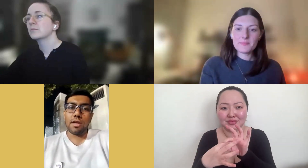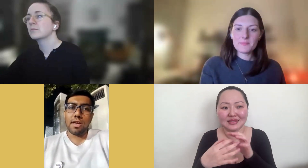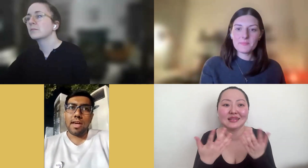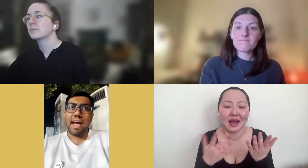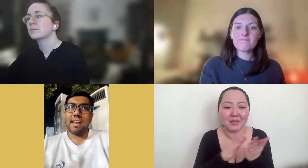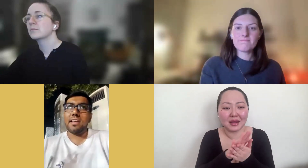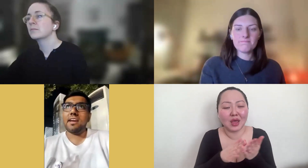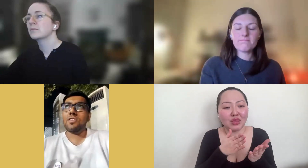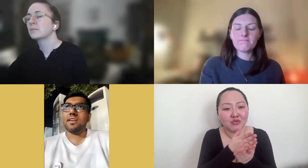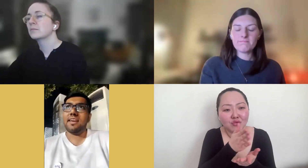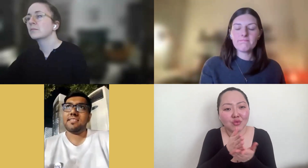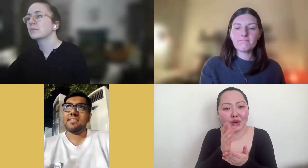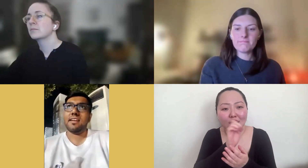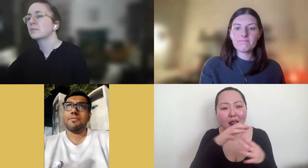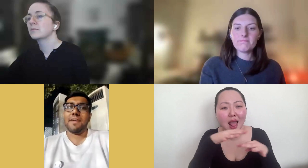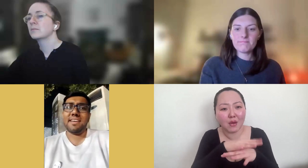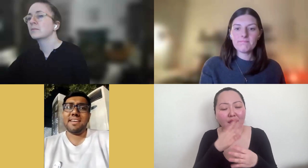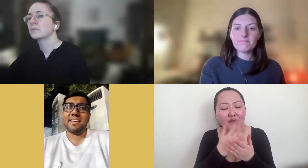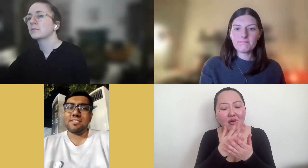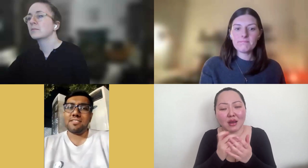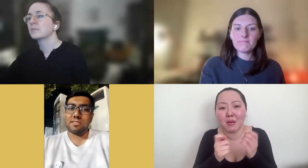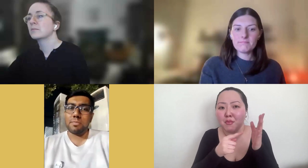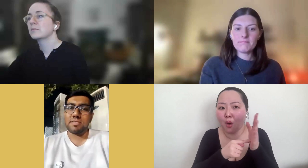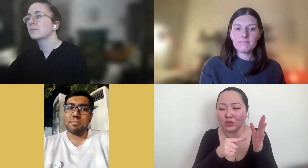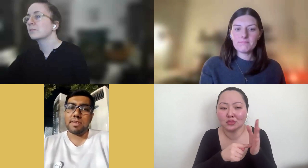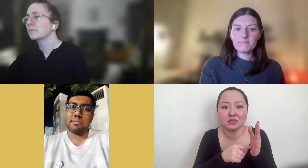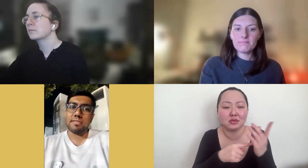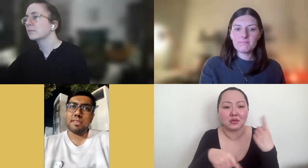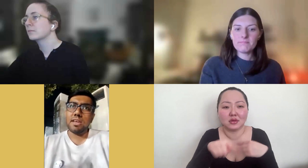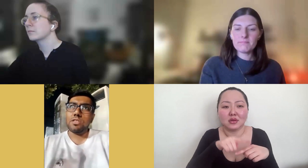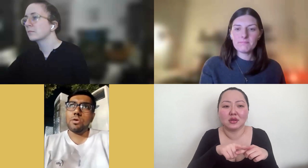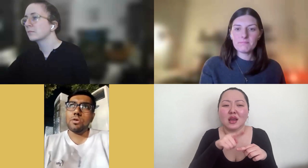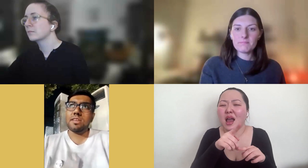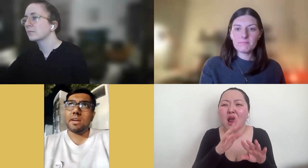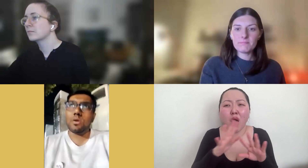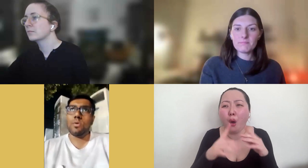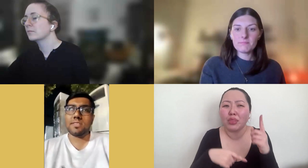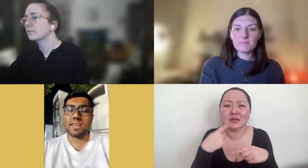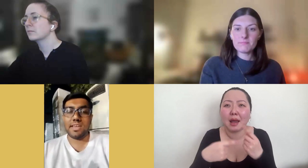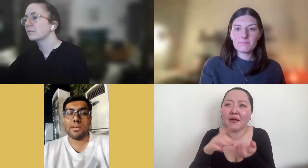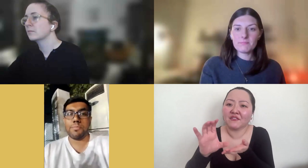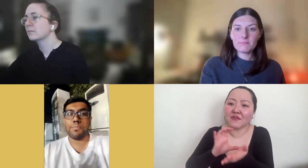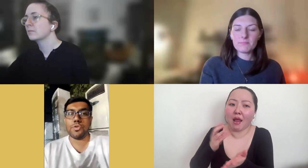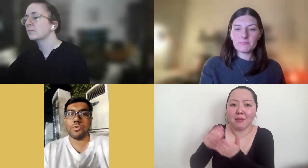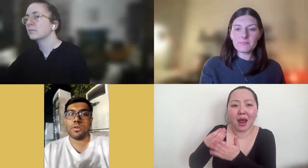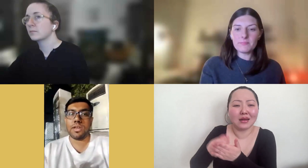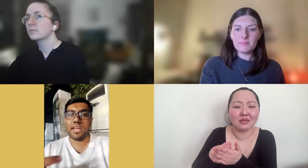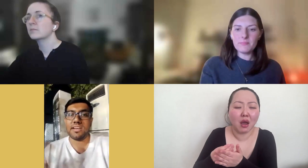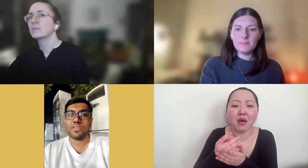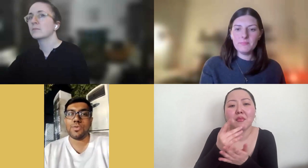role and they are not necessarily financial grants but sometimes those networks can even put you in